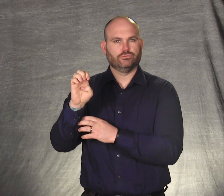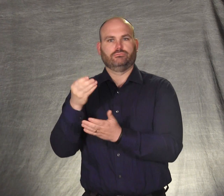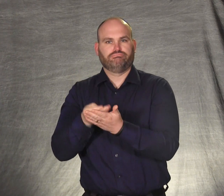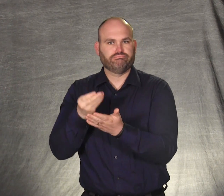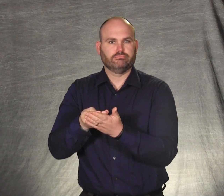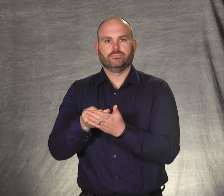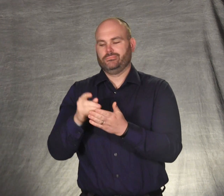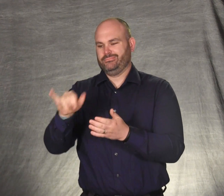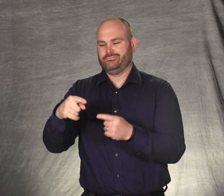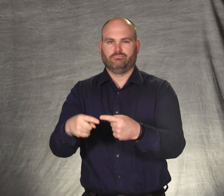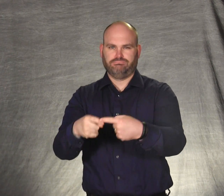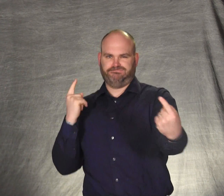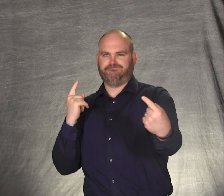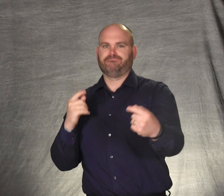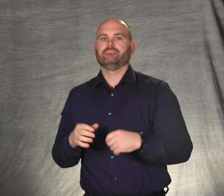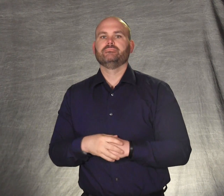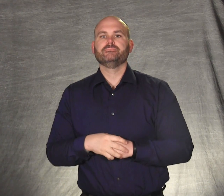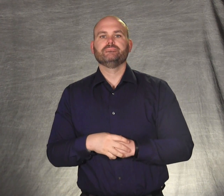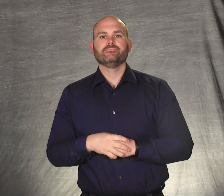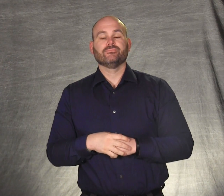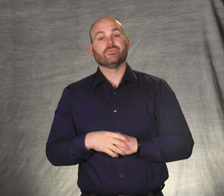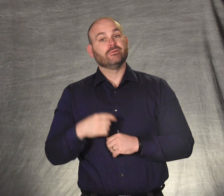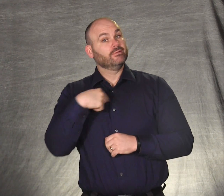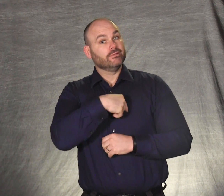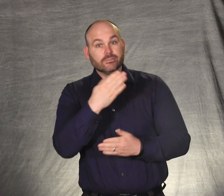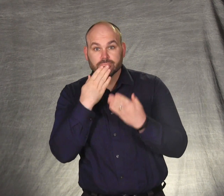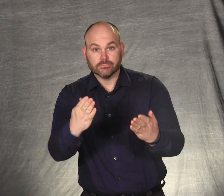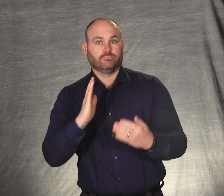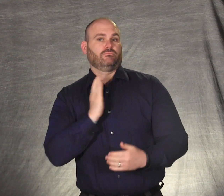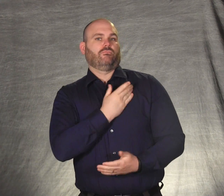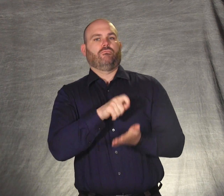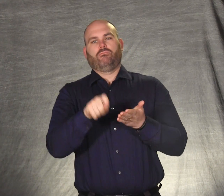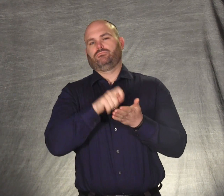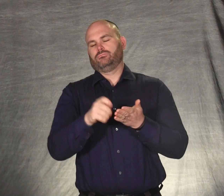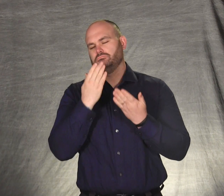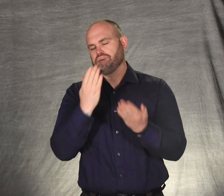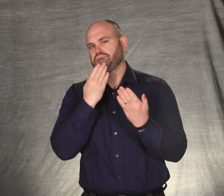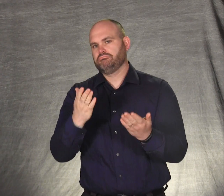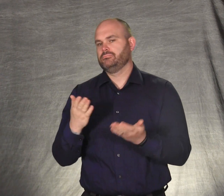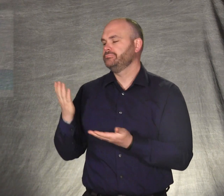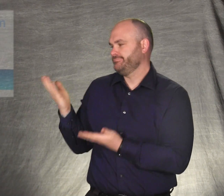oppose the bill. Thanks to our bill authors: